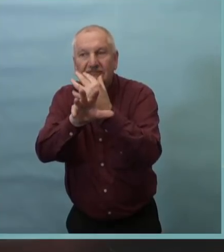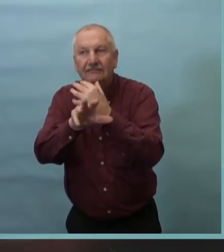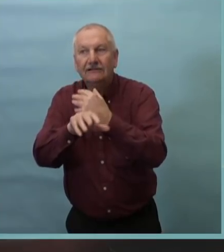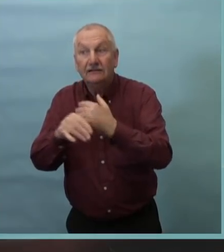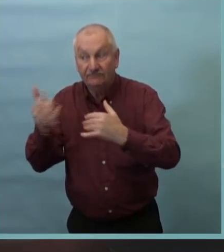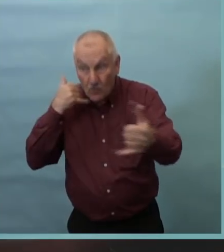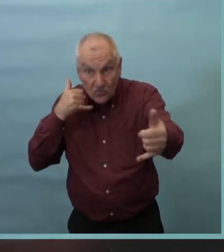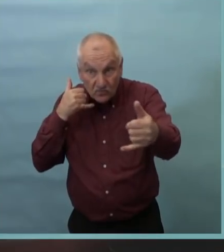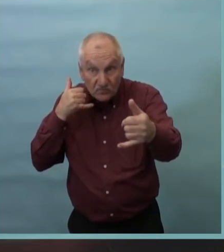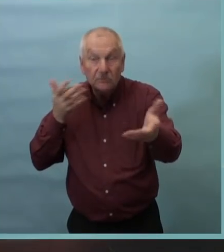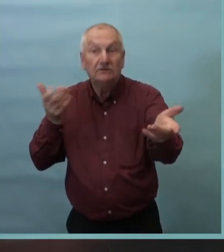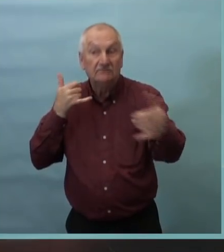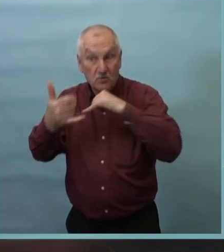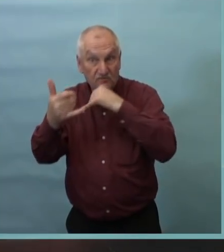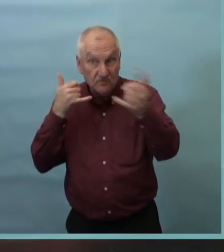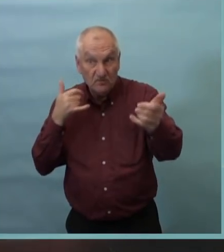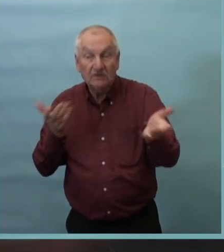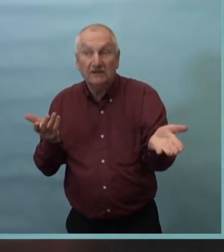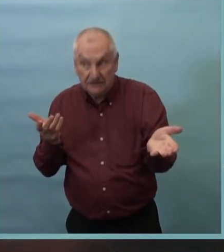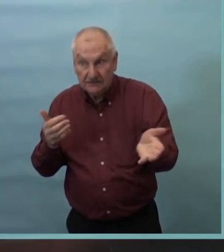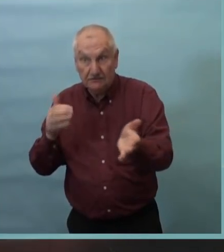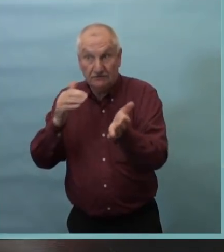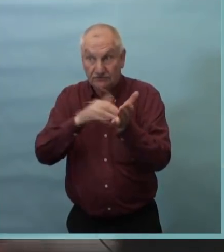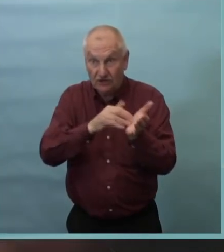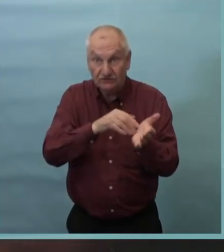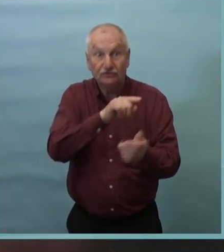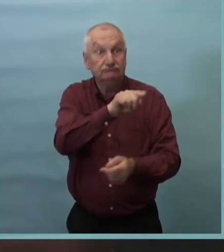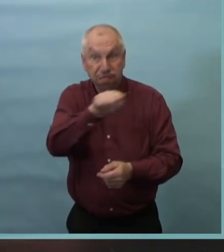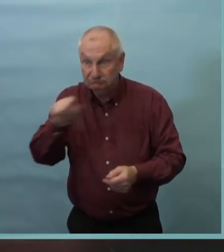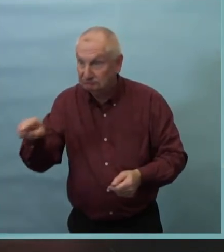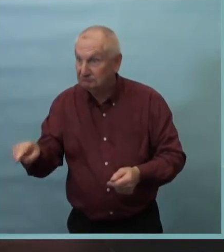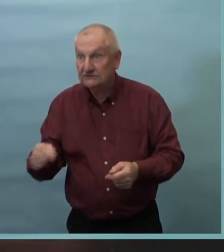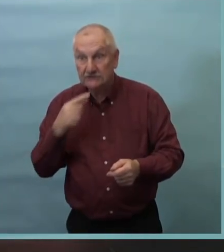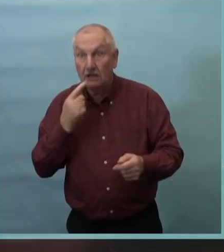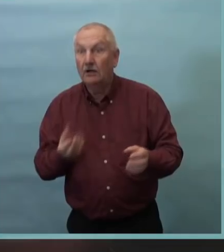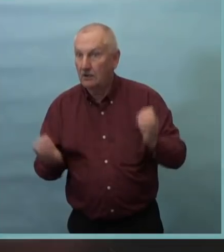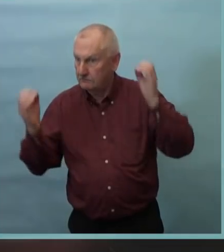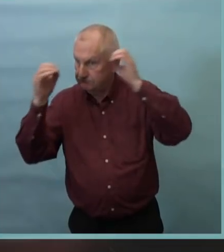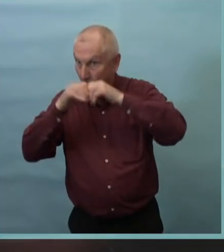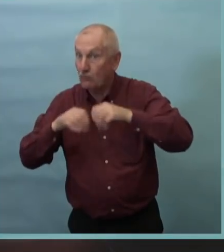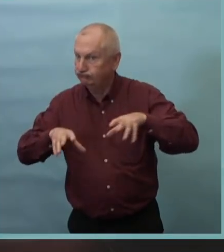of virtual services that are available to patients this agreement will now